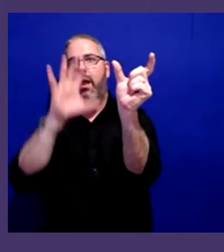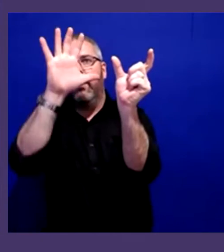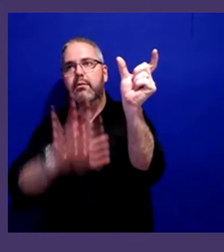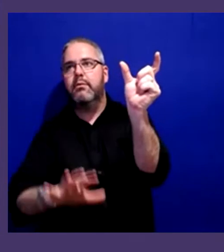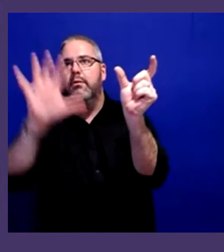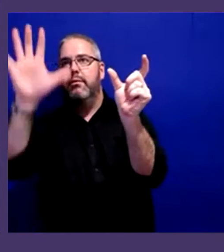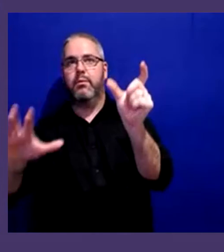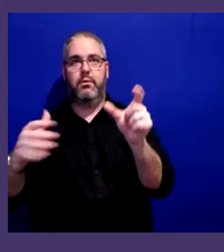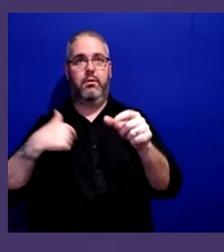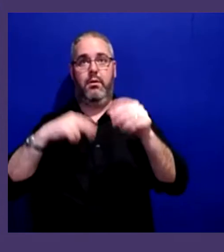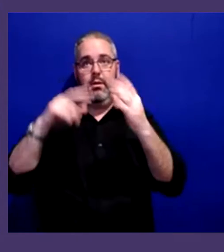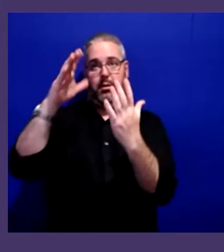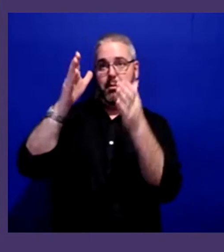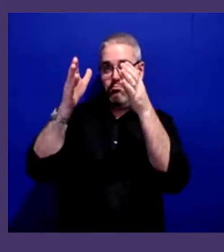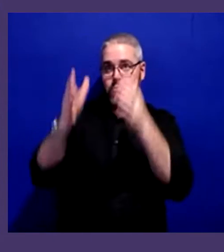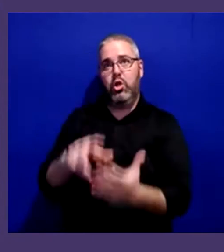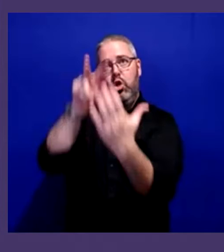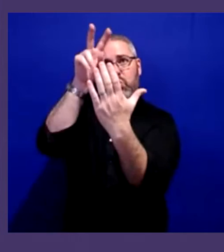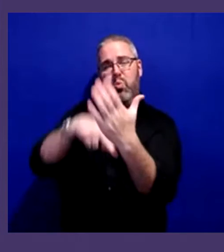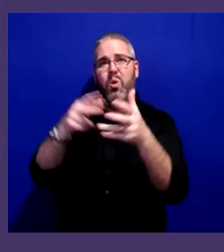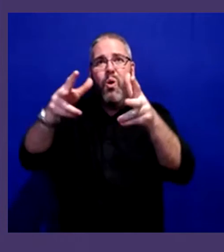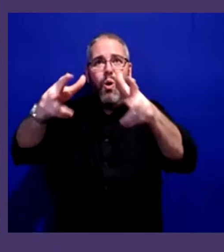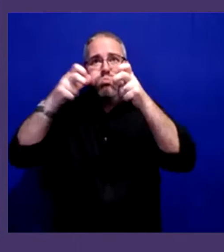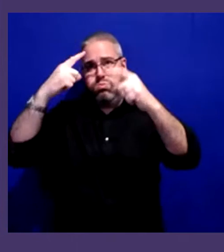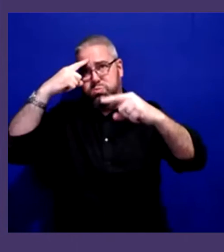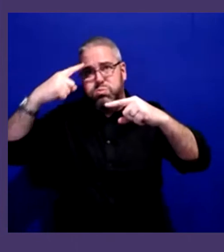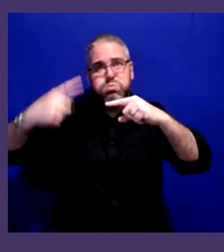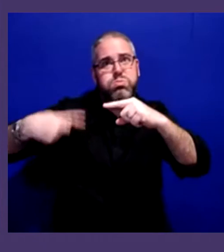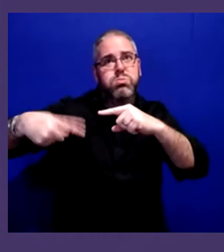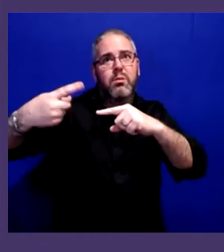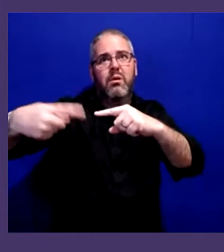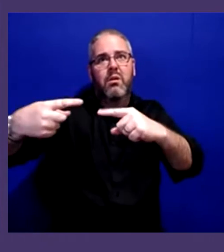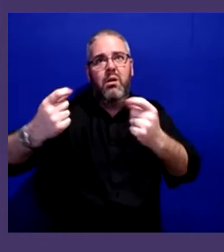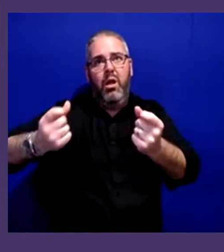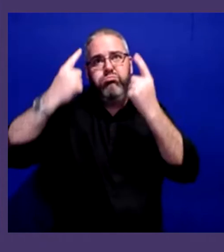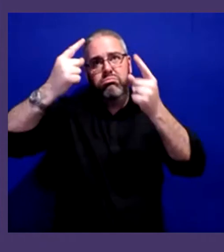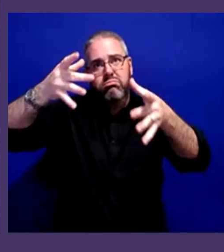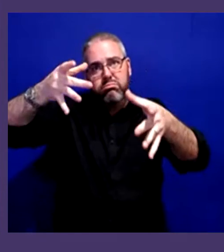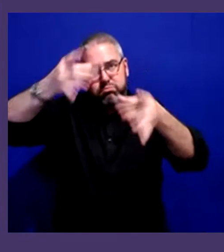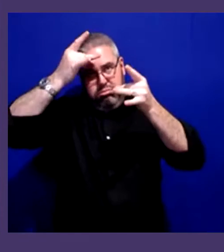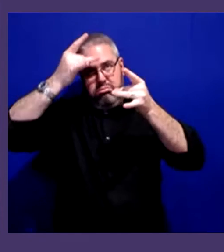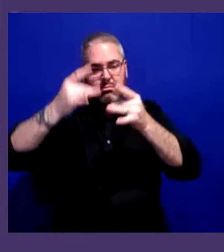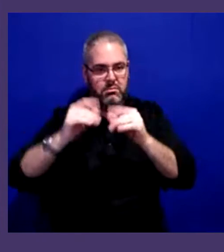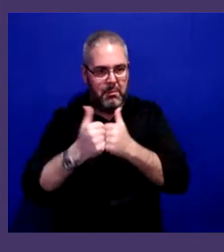When I talk about cognitive load I'm thinking about how much working memory or short-term memory someone is